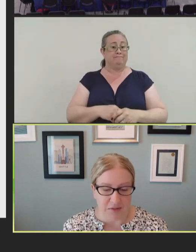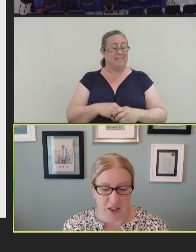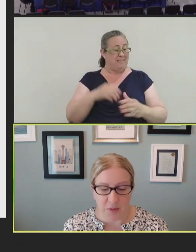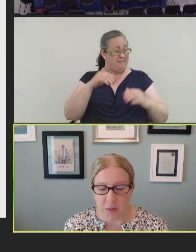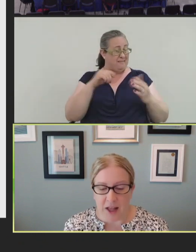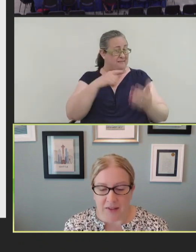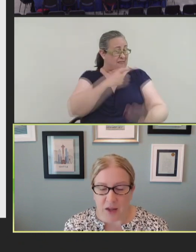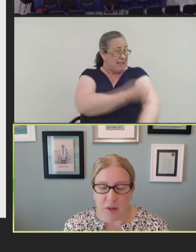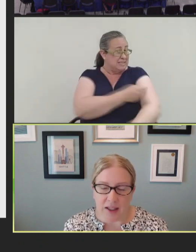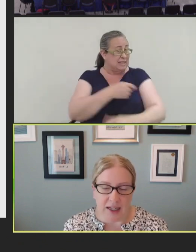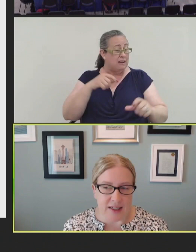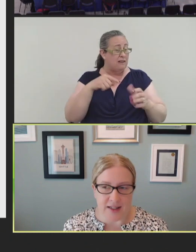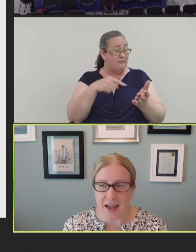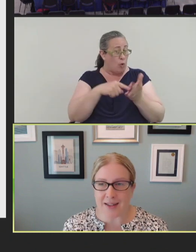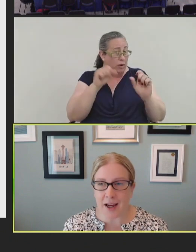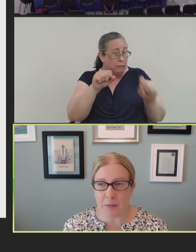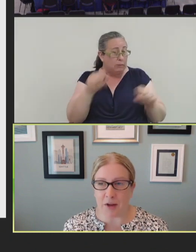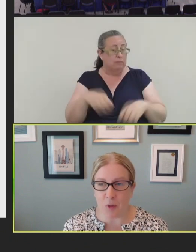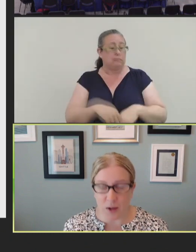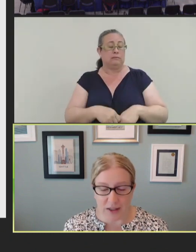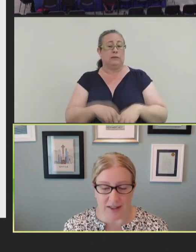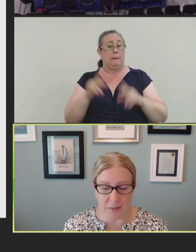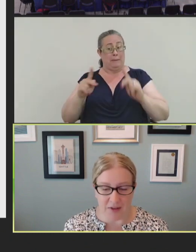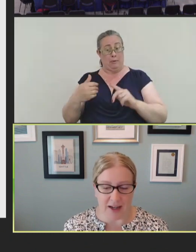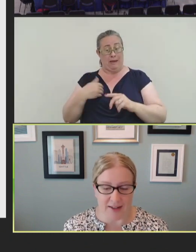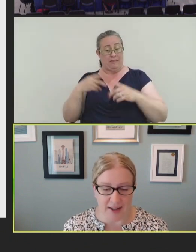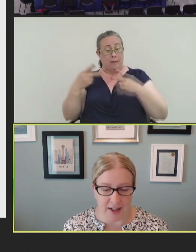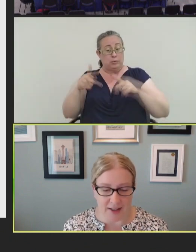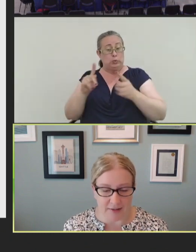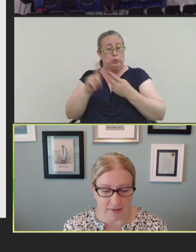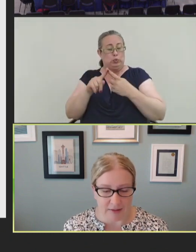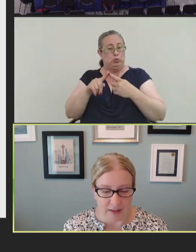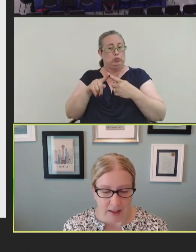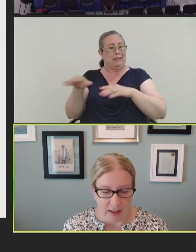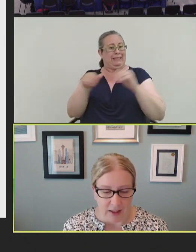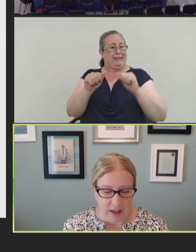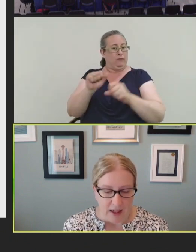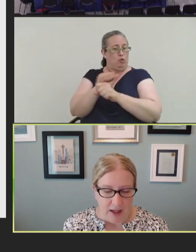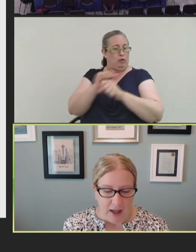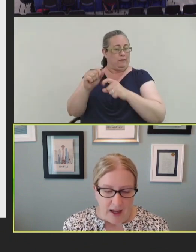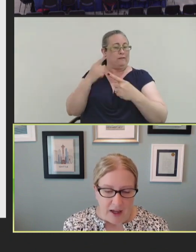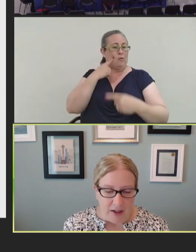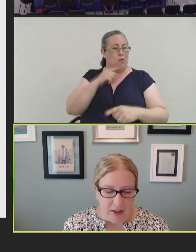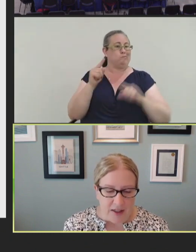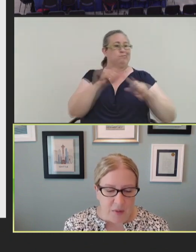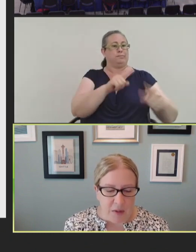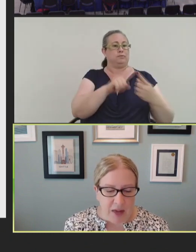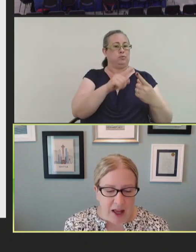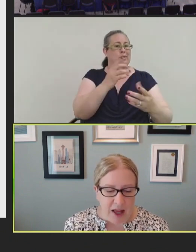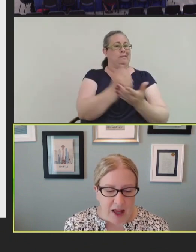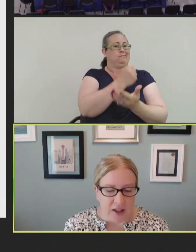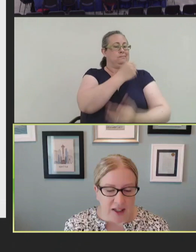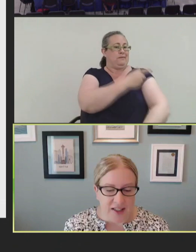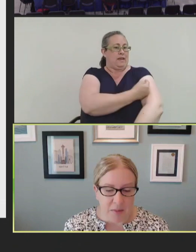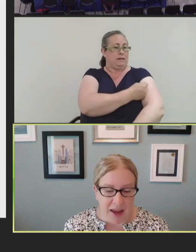Do people have the ability to take time off work to be vaccinated? Do people have the ability to